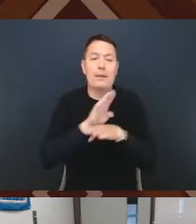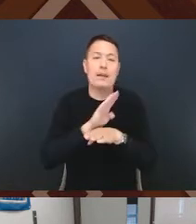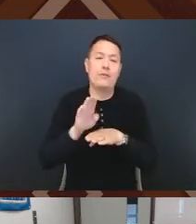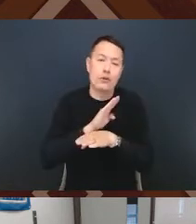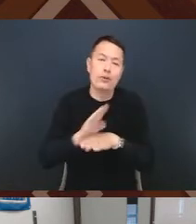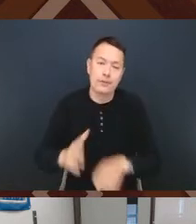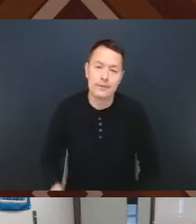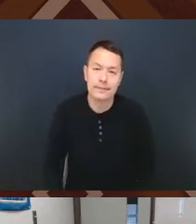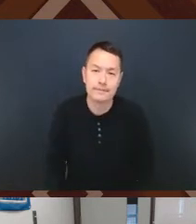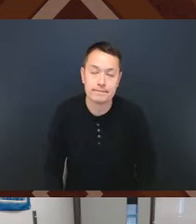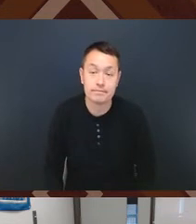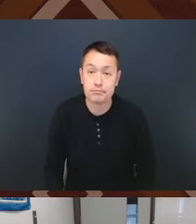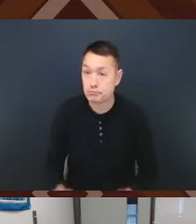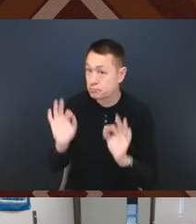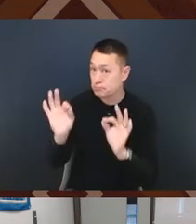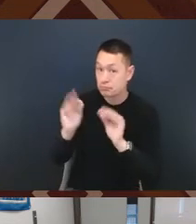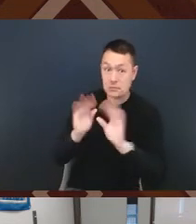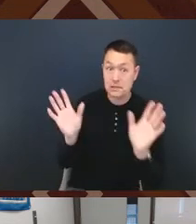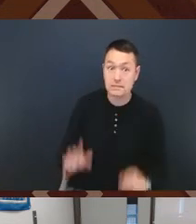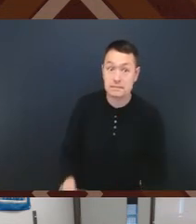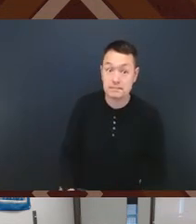You're not OK.